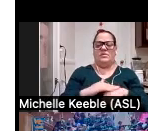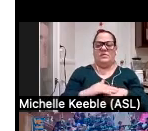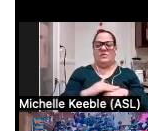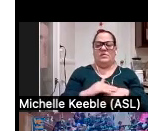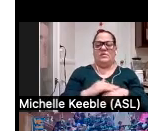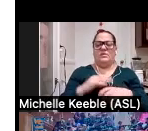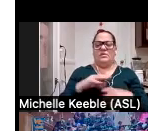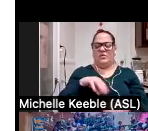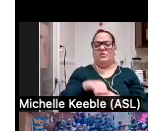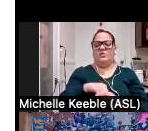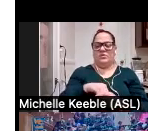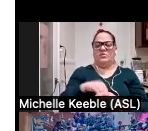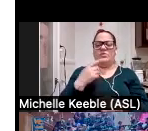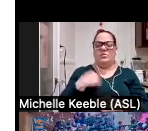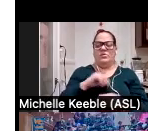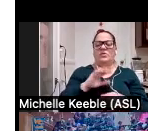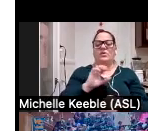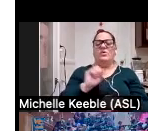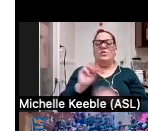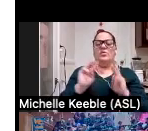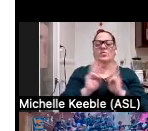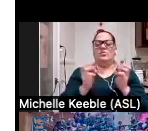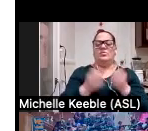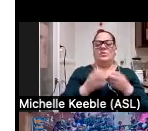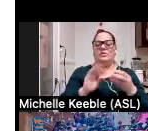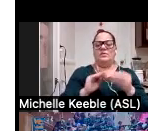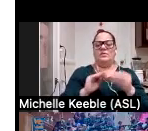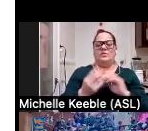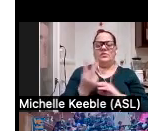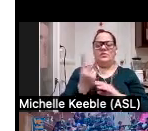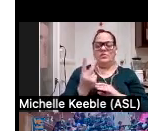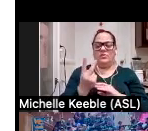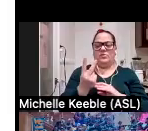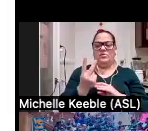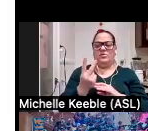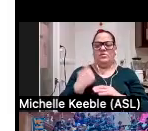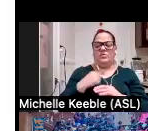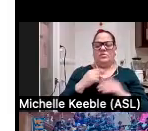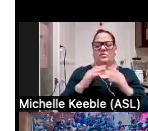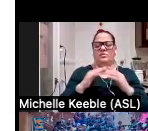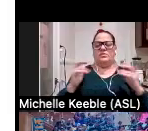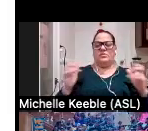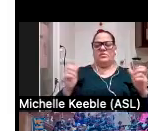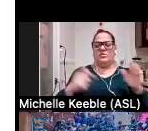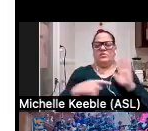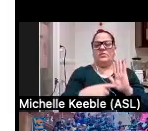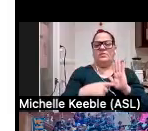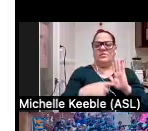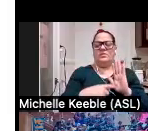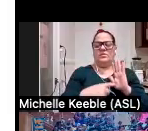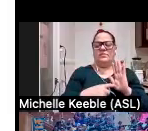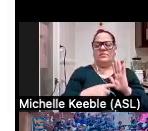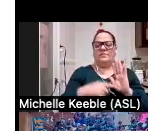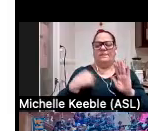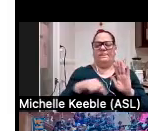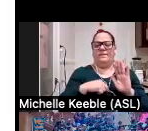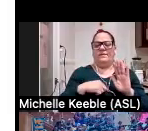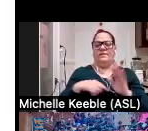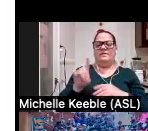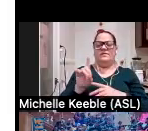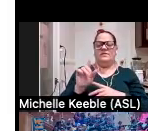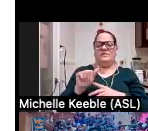in workshop number two, we invited a diverse representation uh of cross disability backgrounds